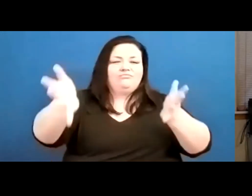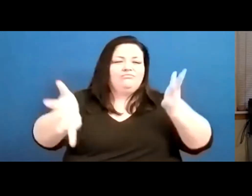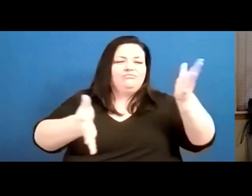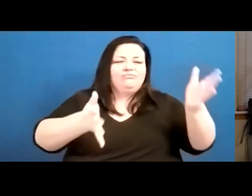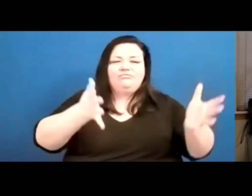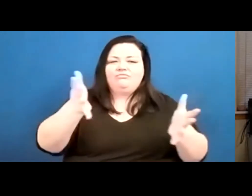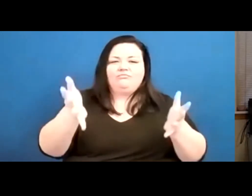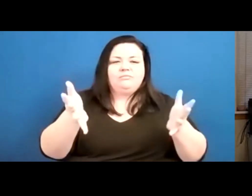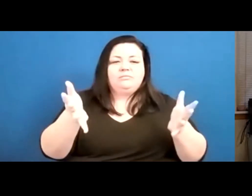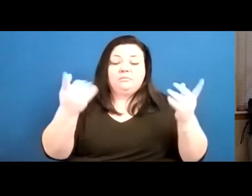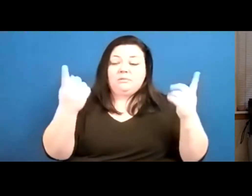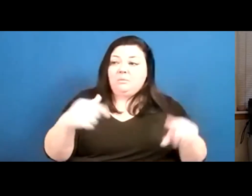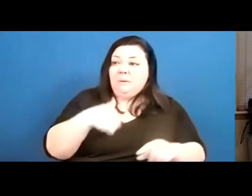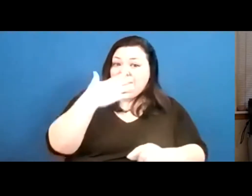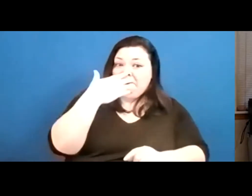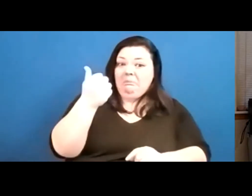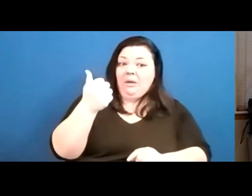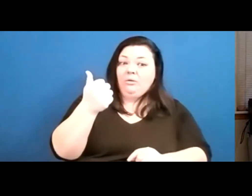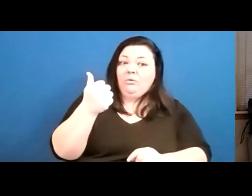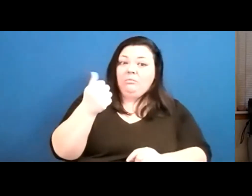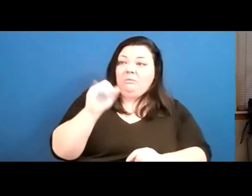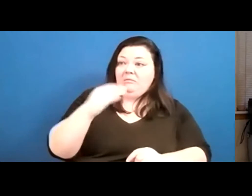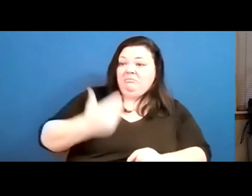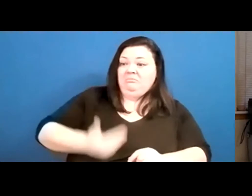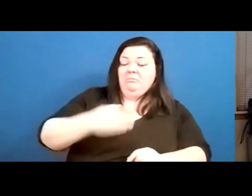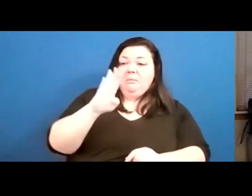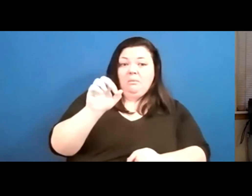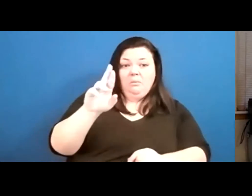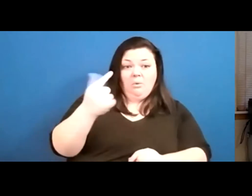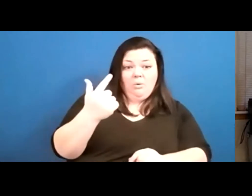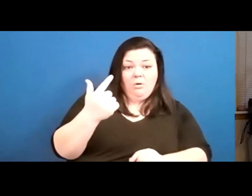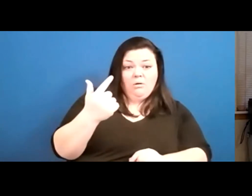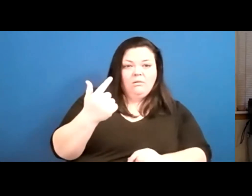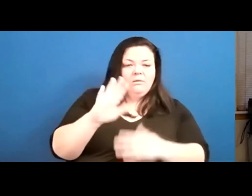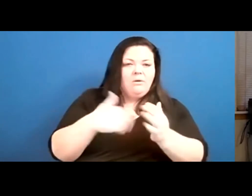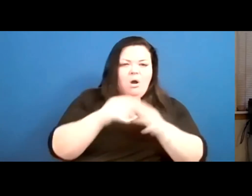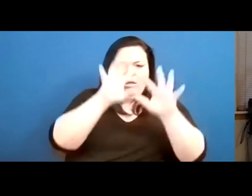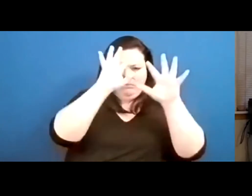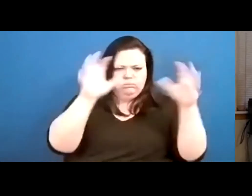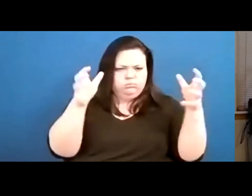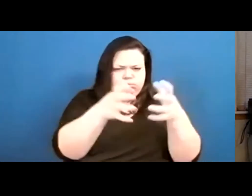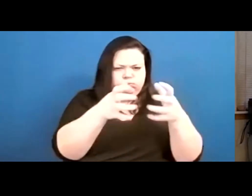Would we be better off/ Borg? All hive mind, hooked up/